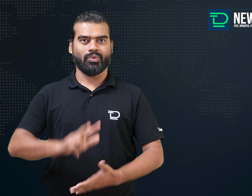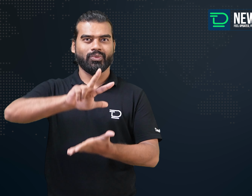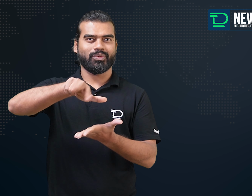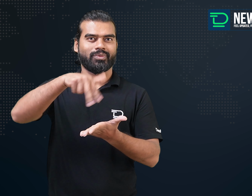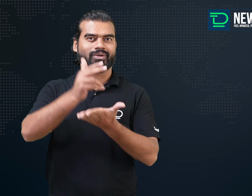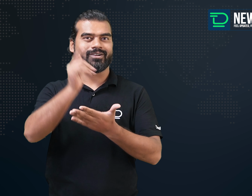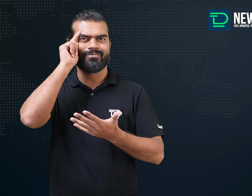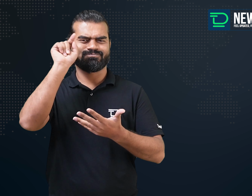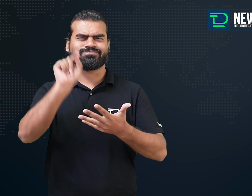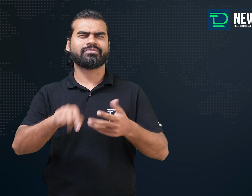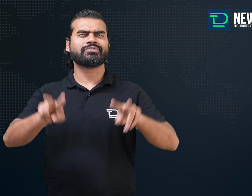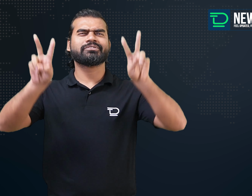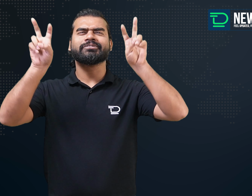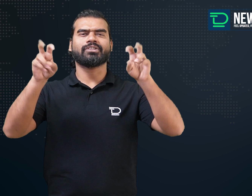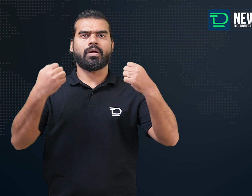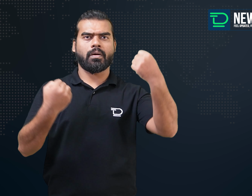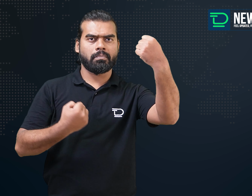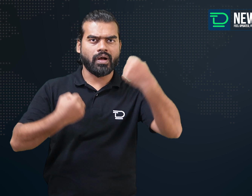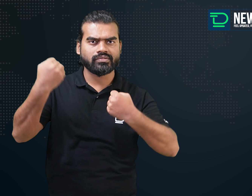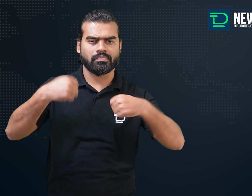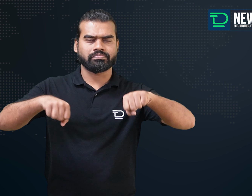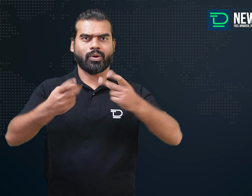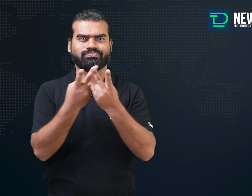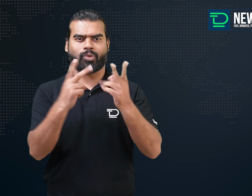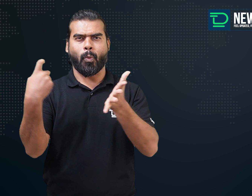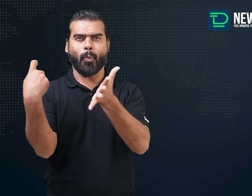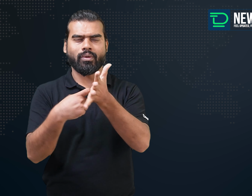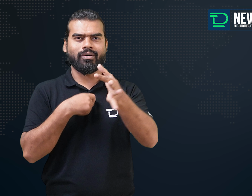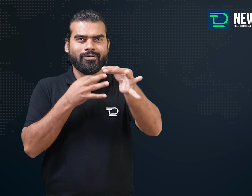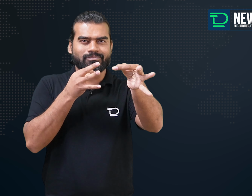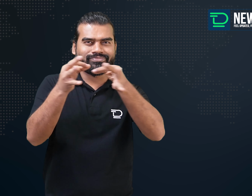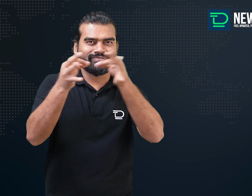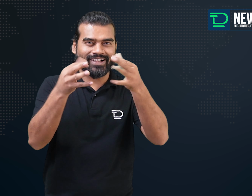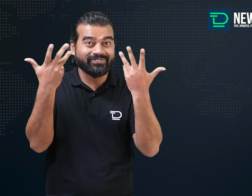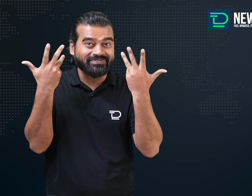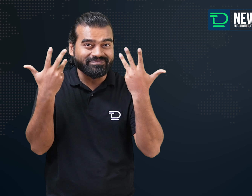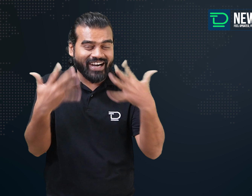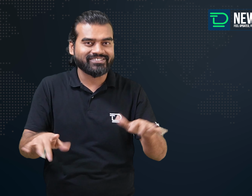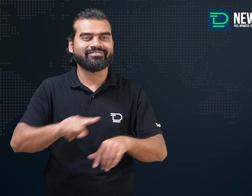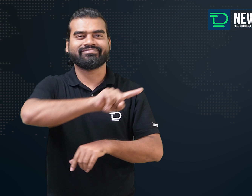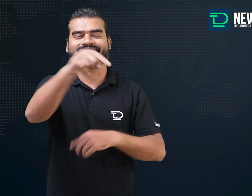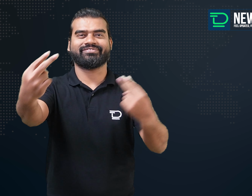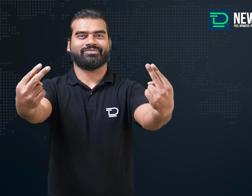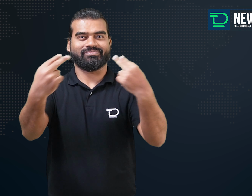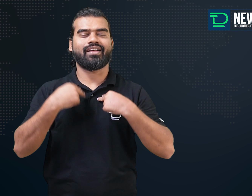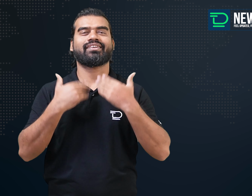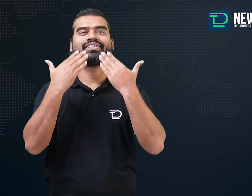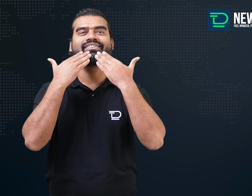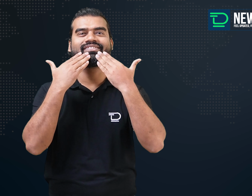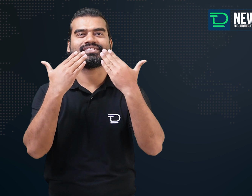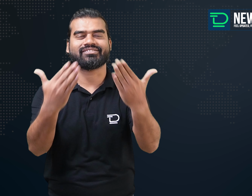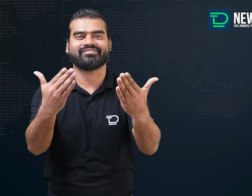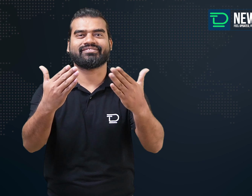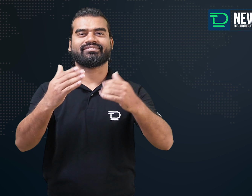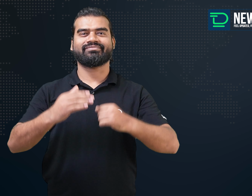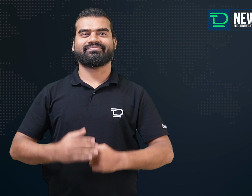That's all for today. Thank you for watching.